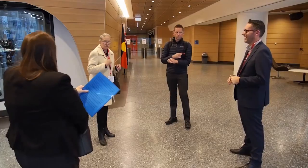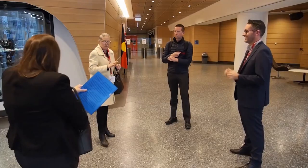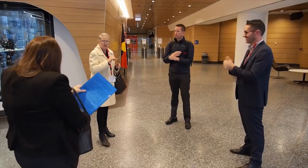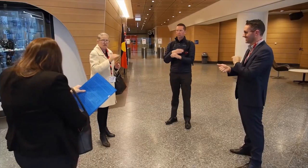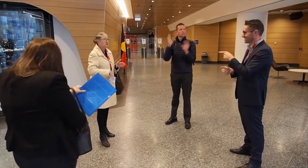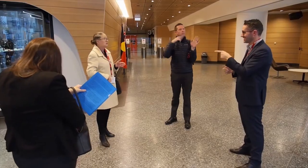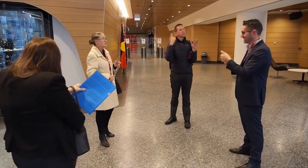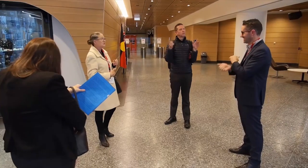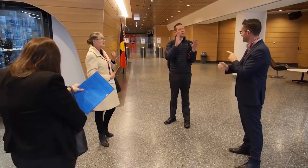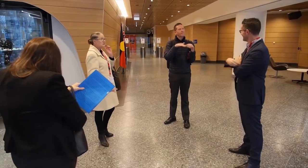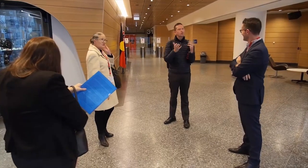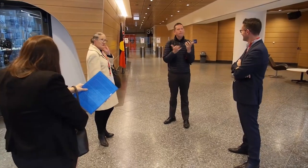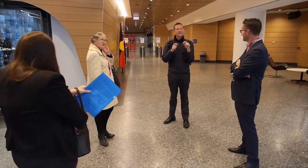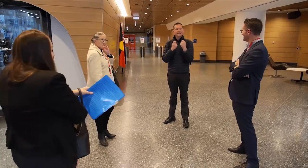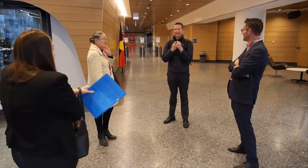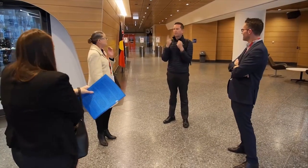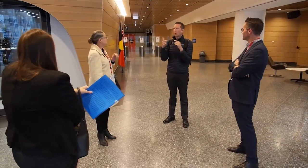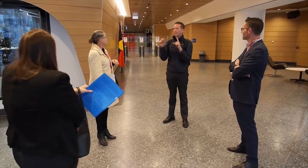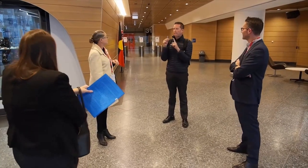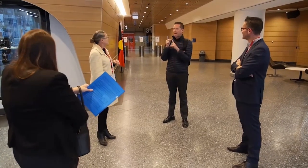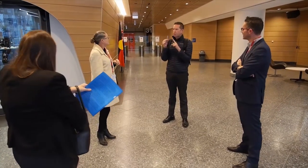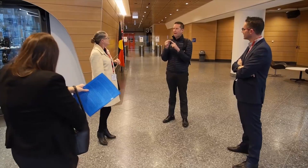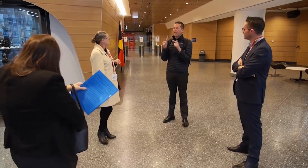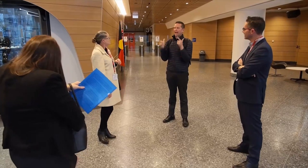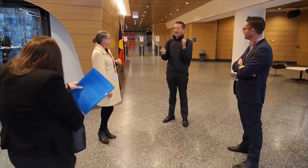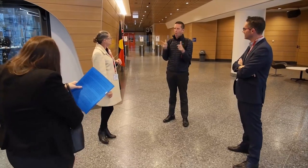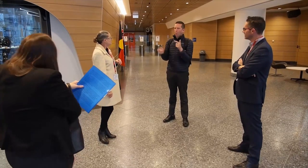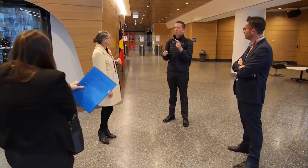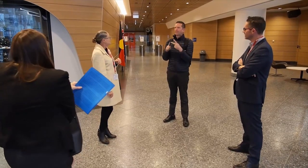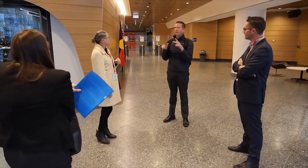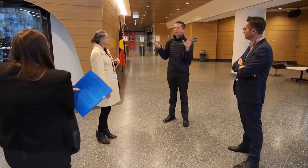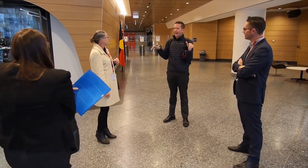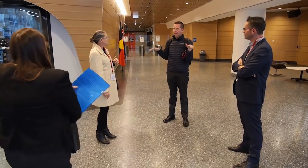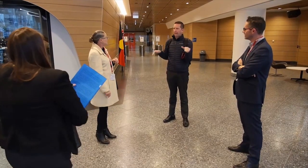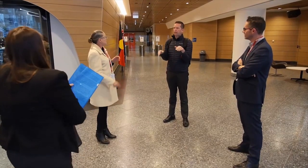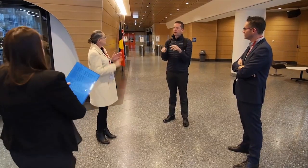Brent: Sports. Mark: Rugby Teams: Parramatta, Cowboys, Manly.